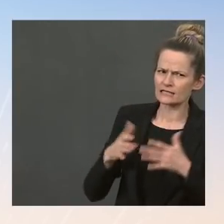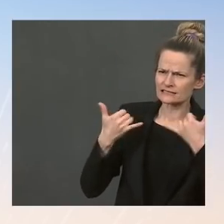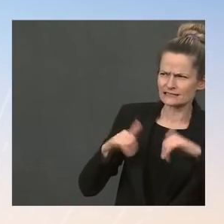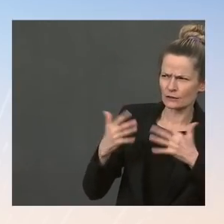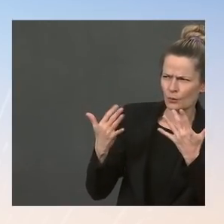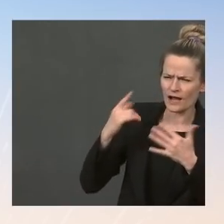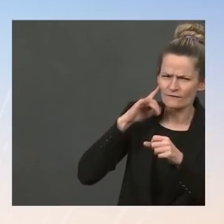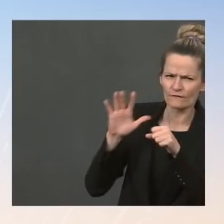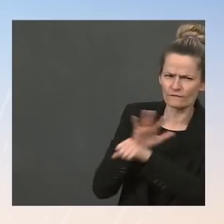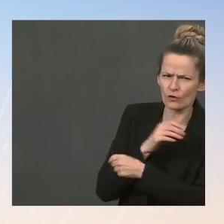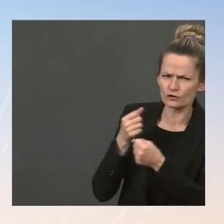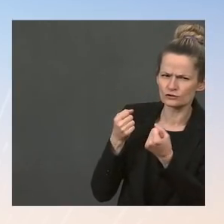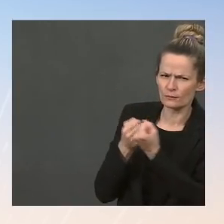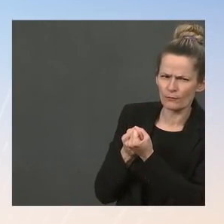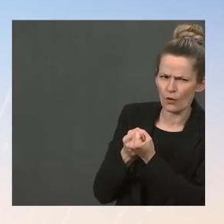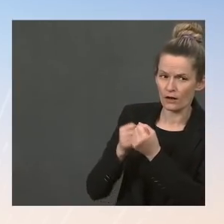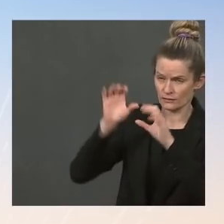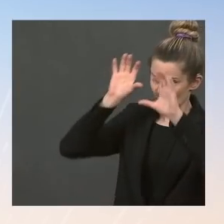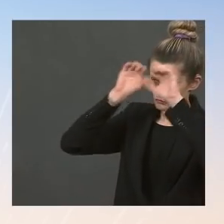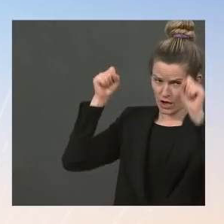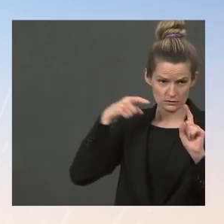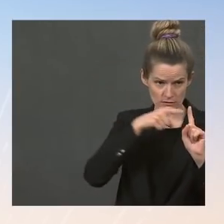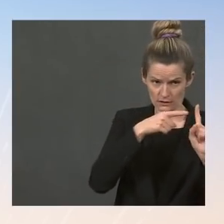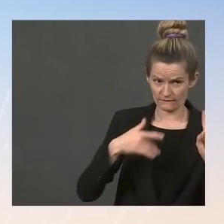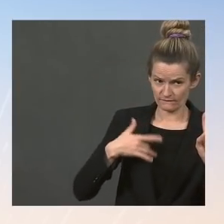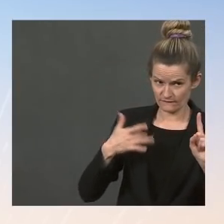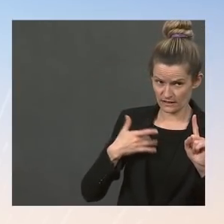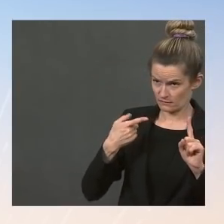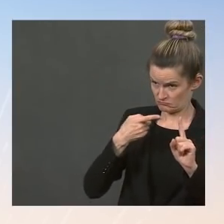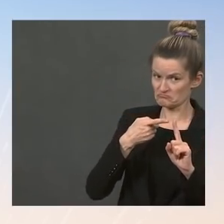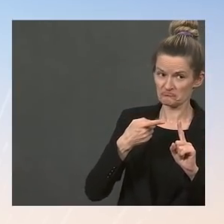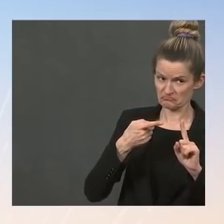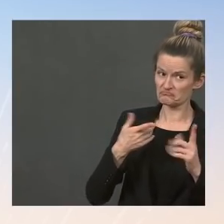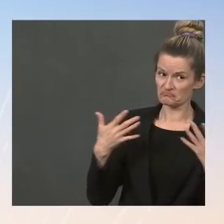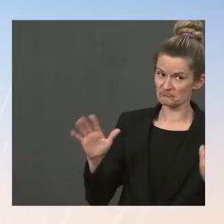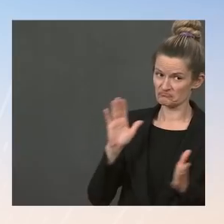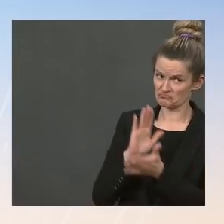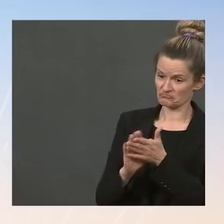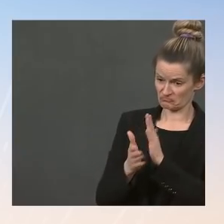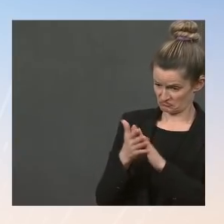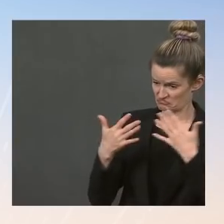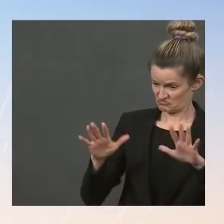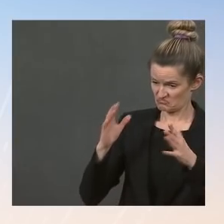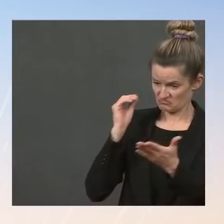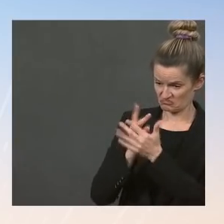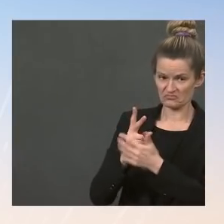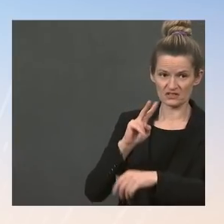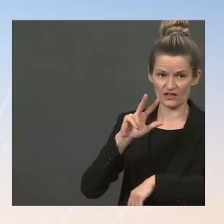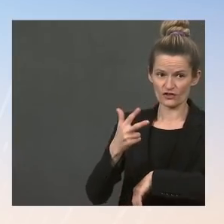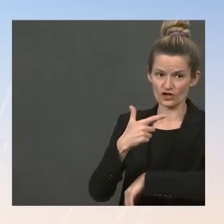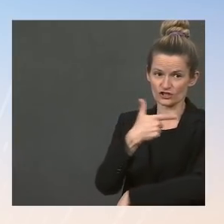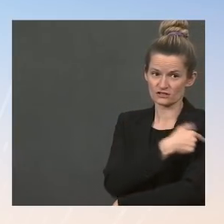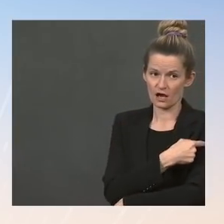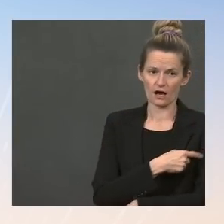and recommending booster shots before they're fully approved and fully recommended by the FDA, that that might be seen as unduly influencing?